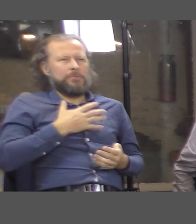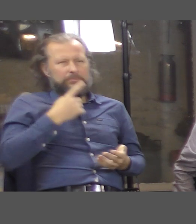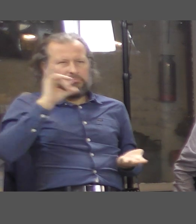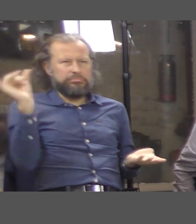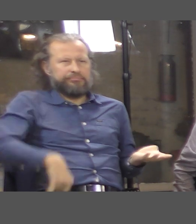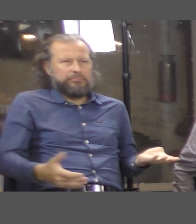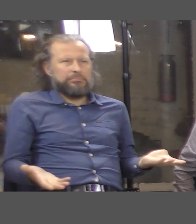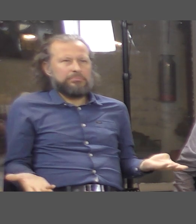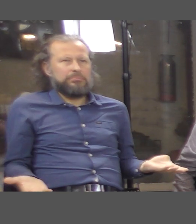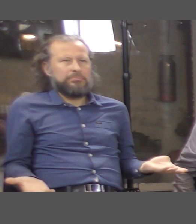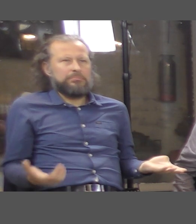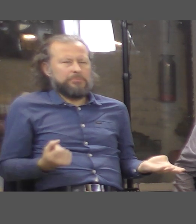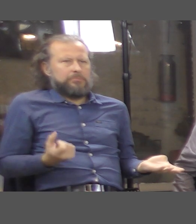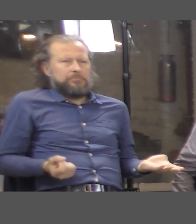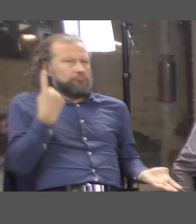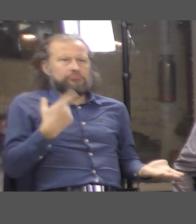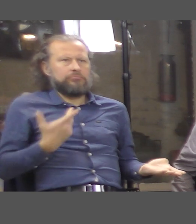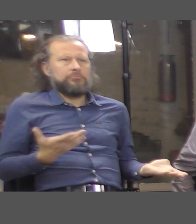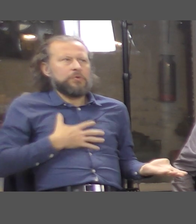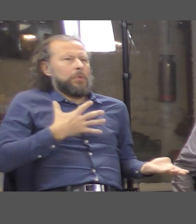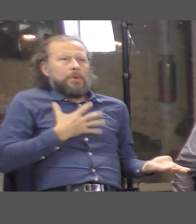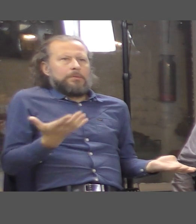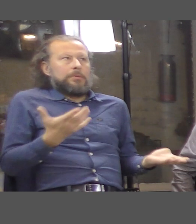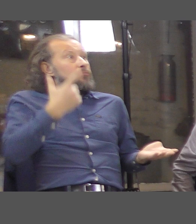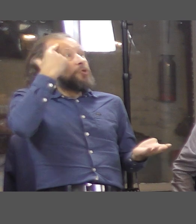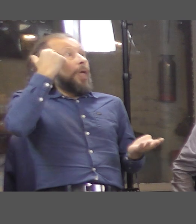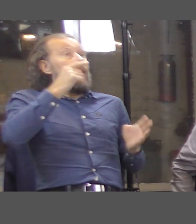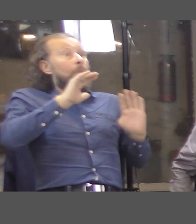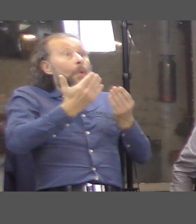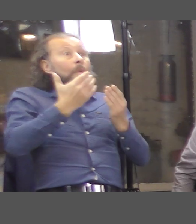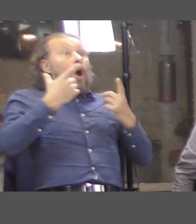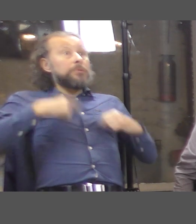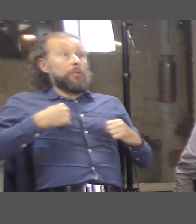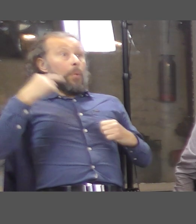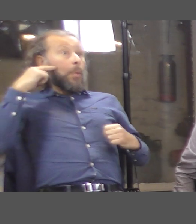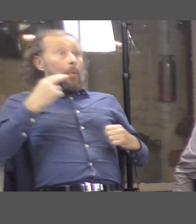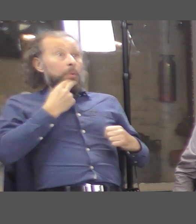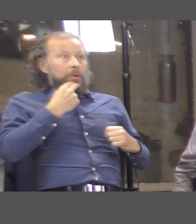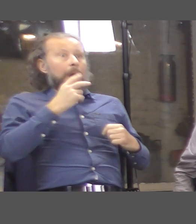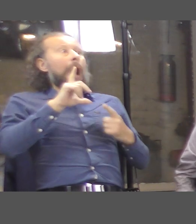it makes no sense to me! I'm surprised. I thought that as I am a deaf person,